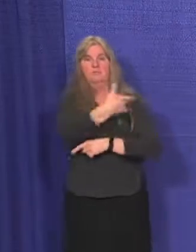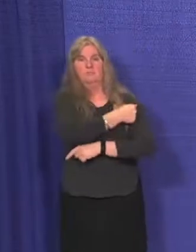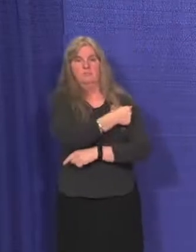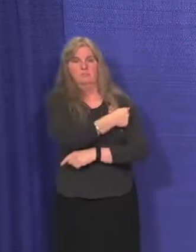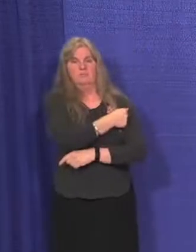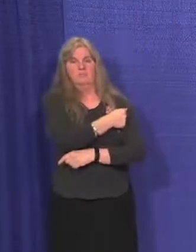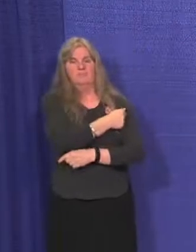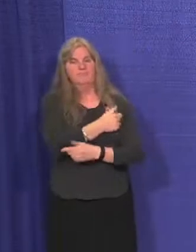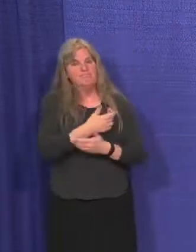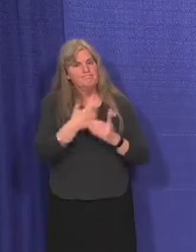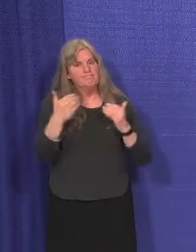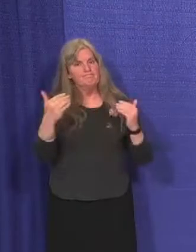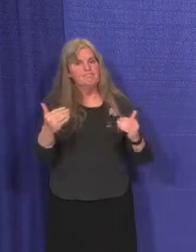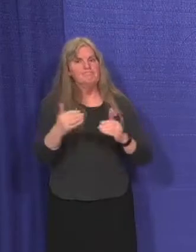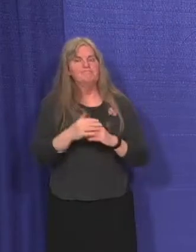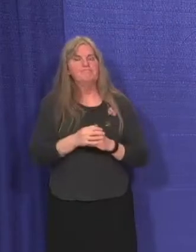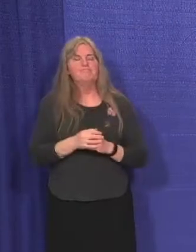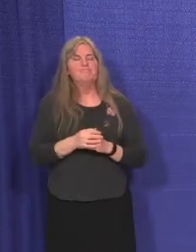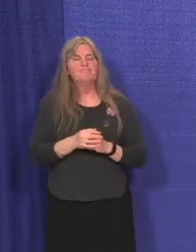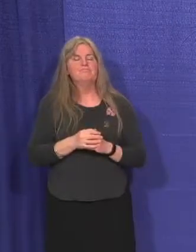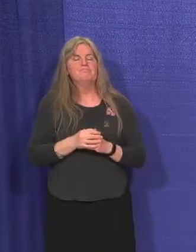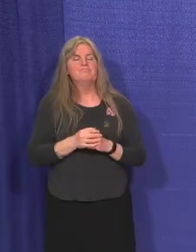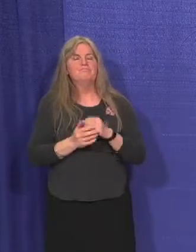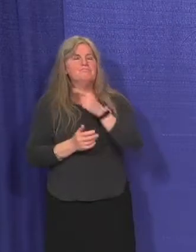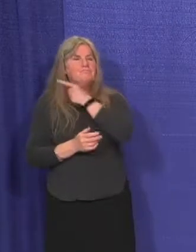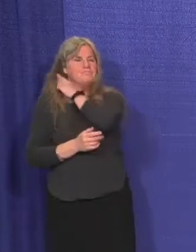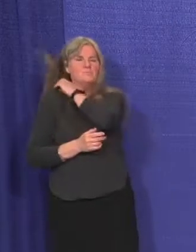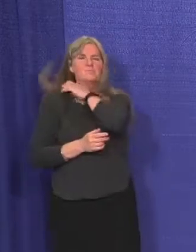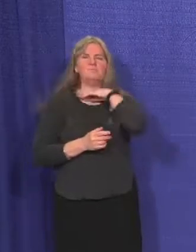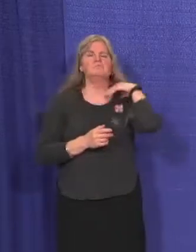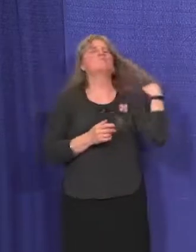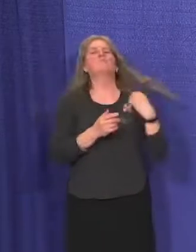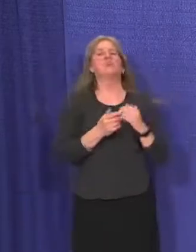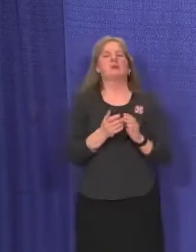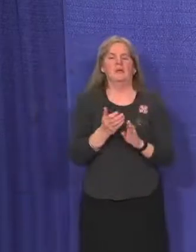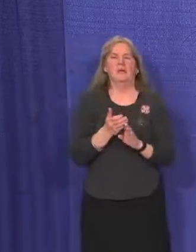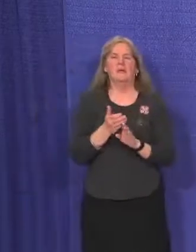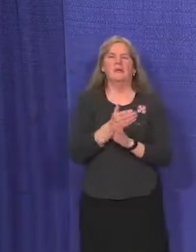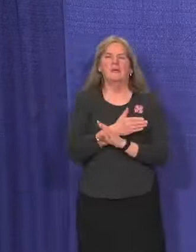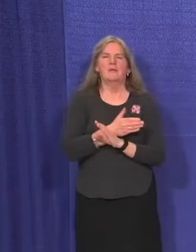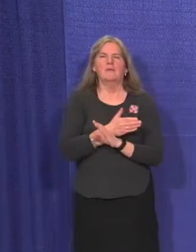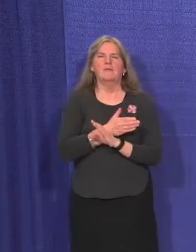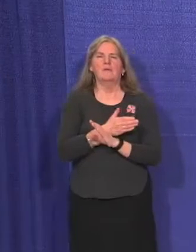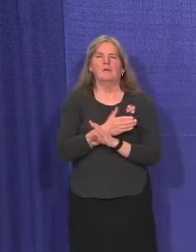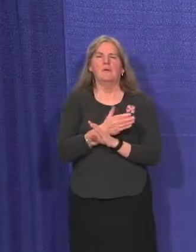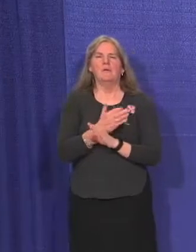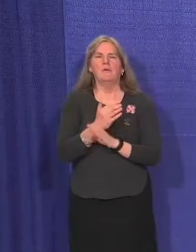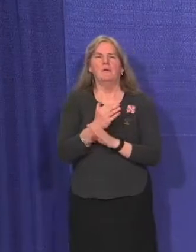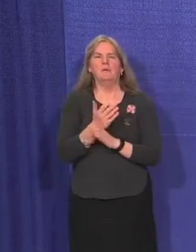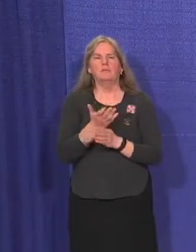and wash our hands and keep physical distance.